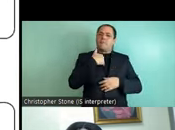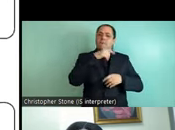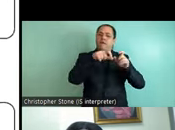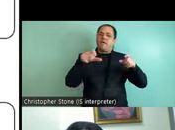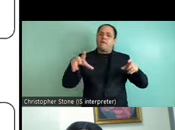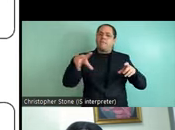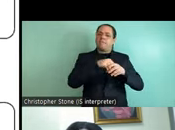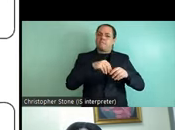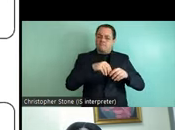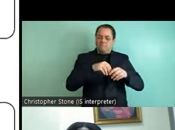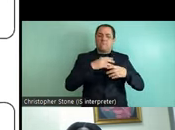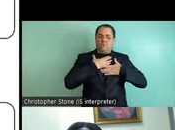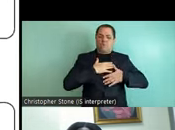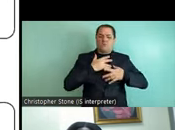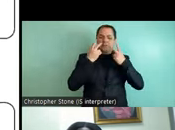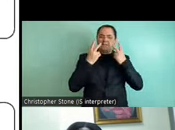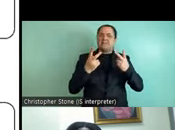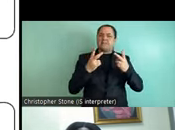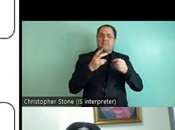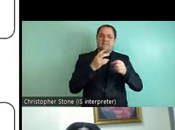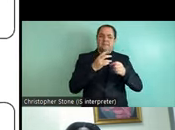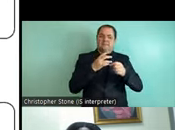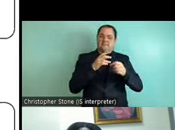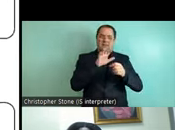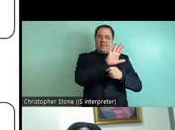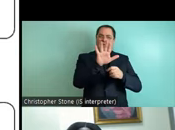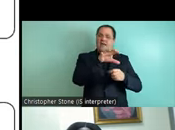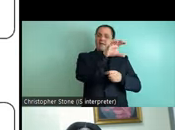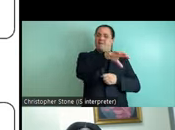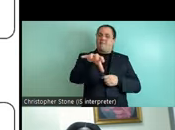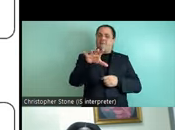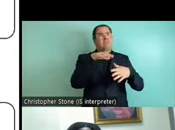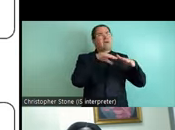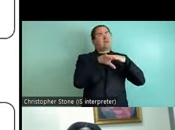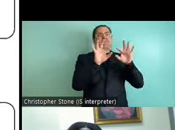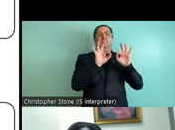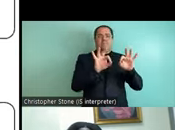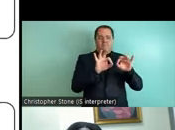inclusive workplaces, we officially joined the global business and disability network